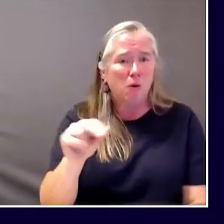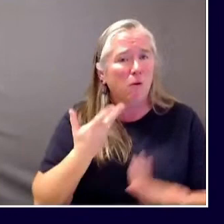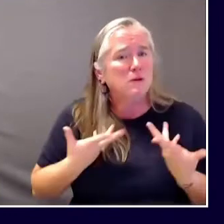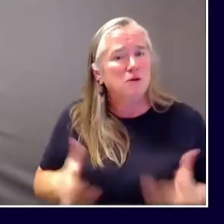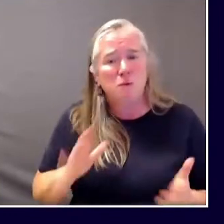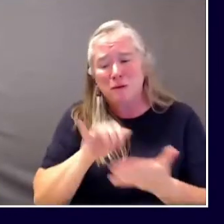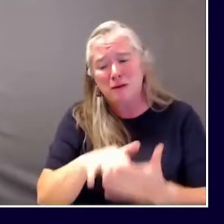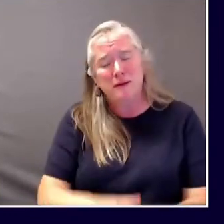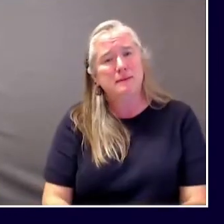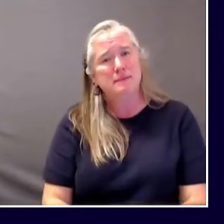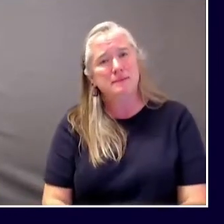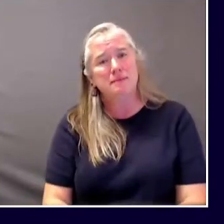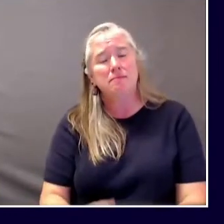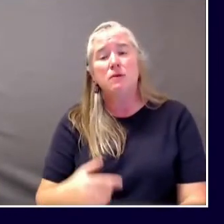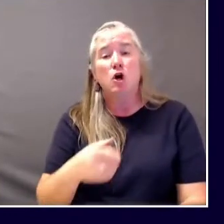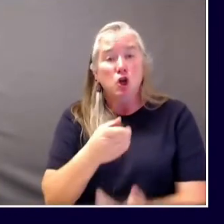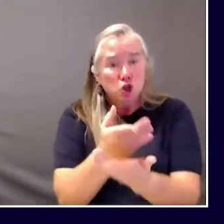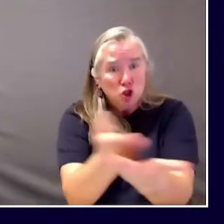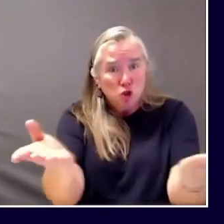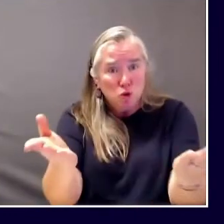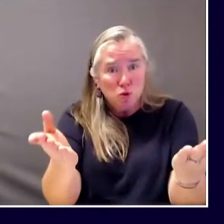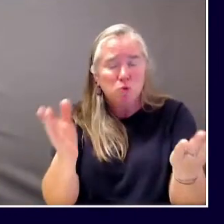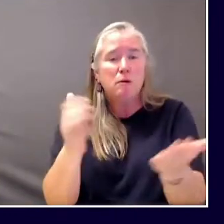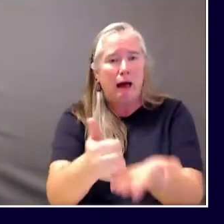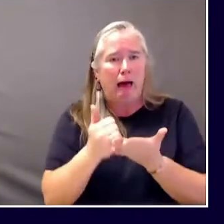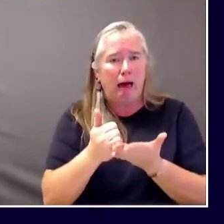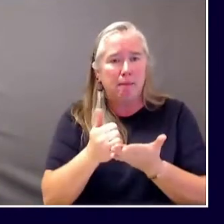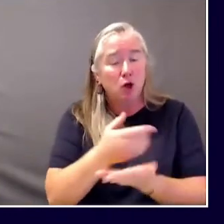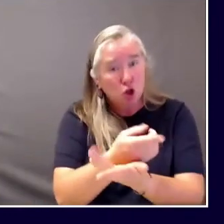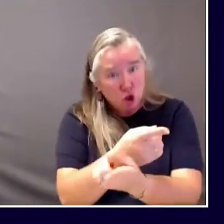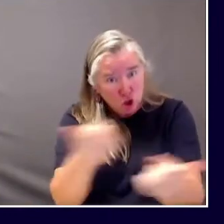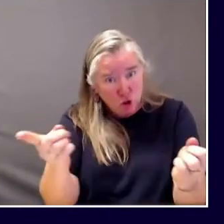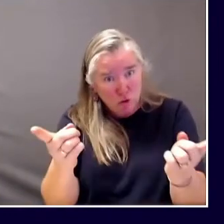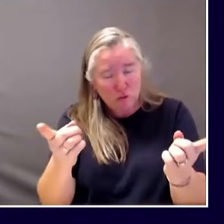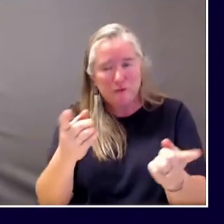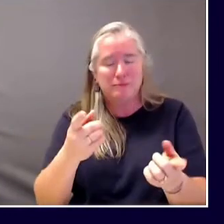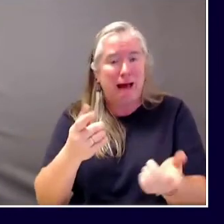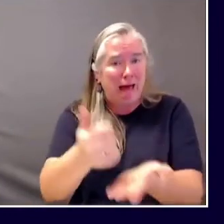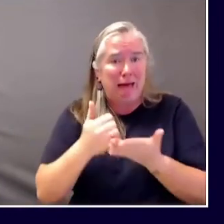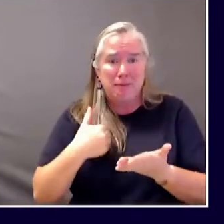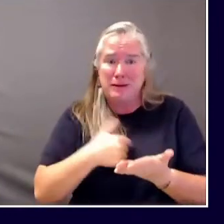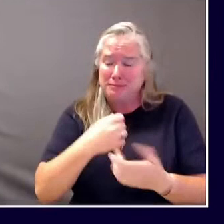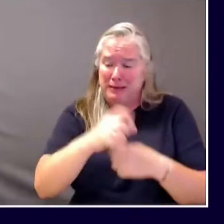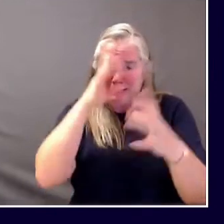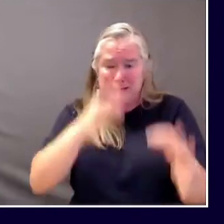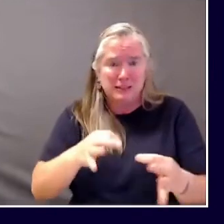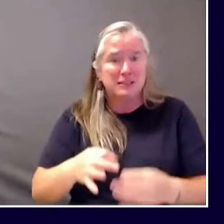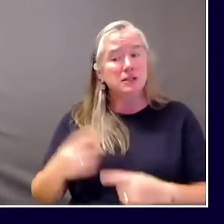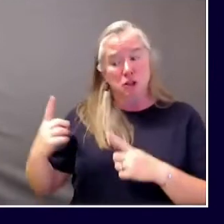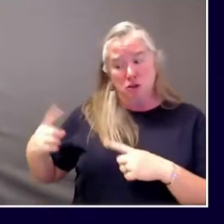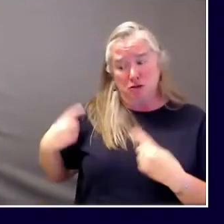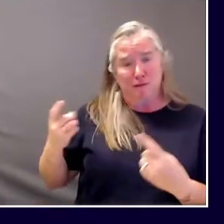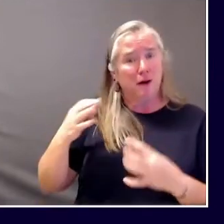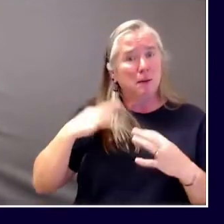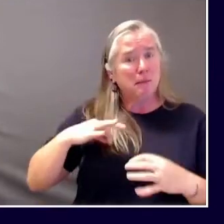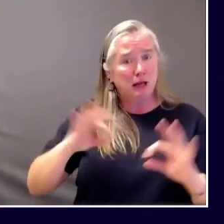of us the answer depends on you